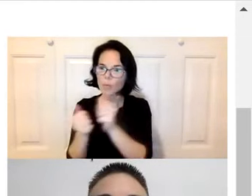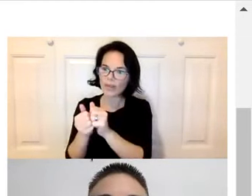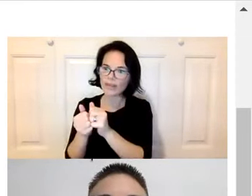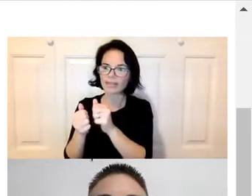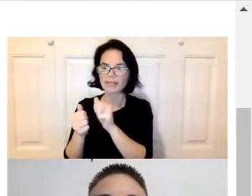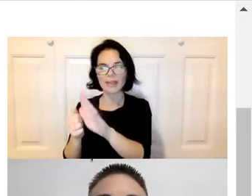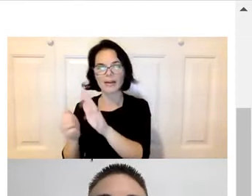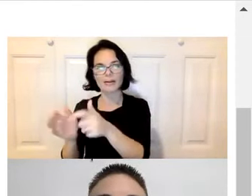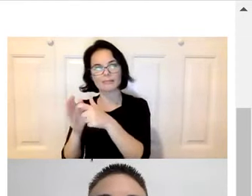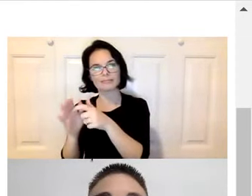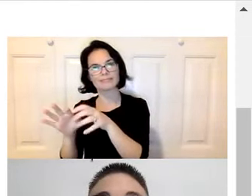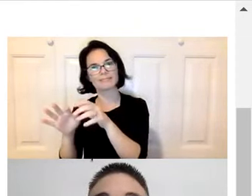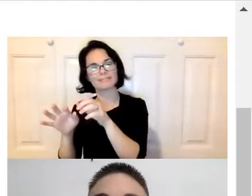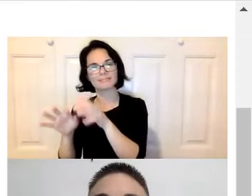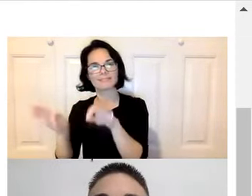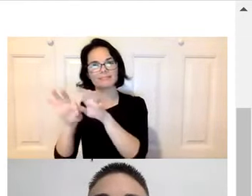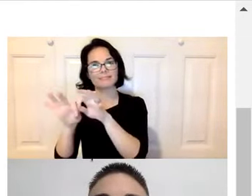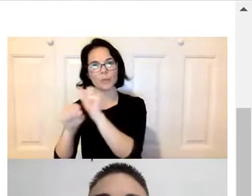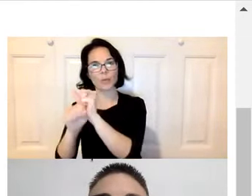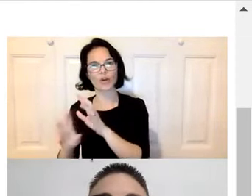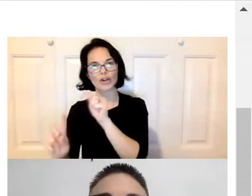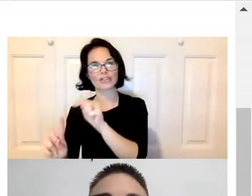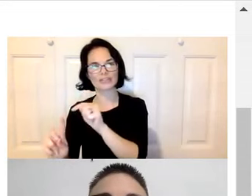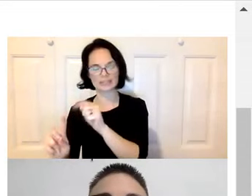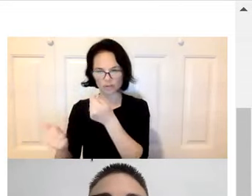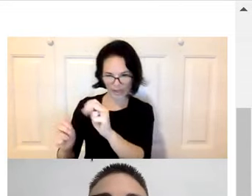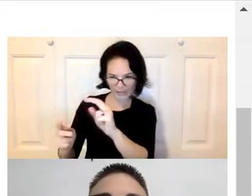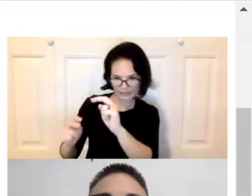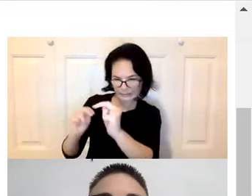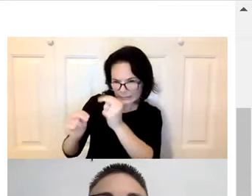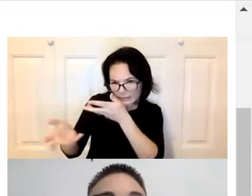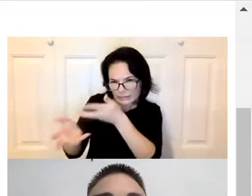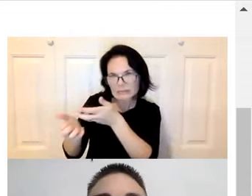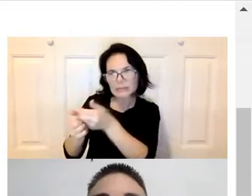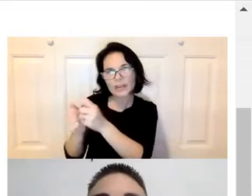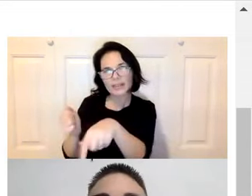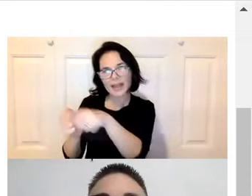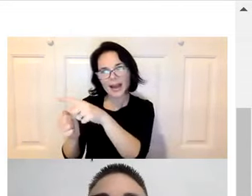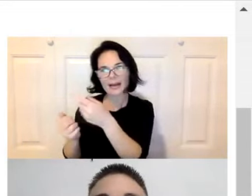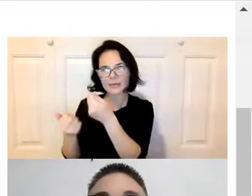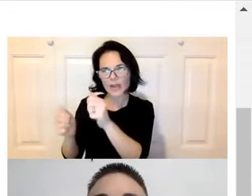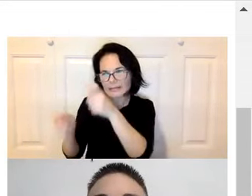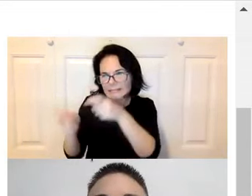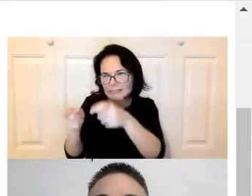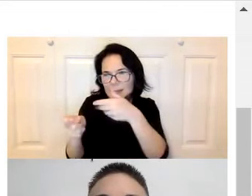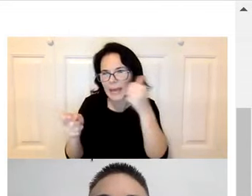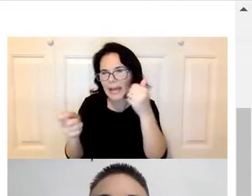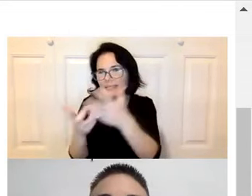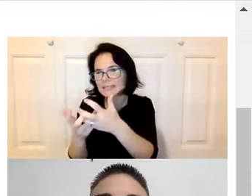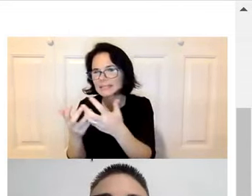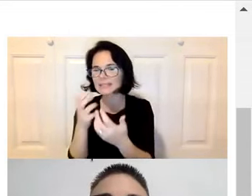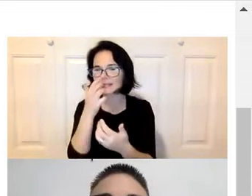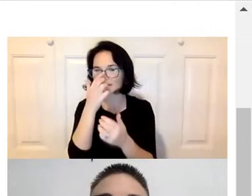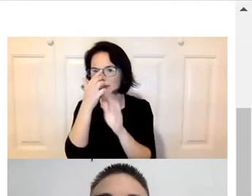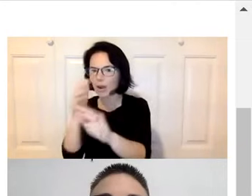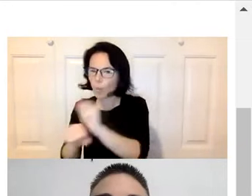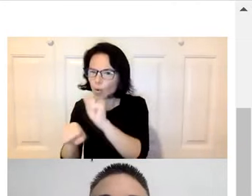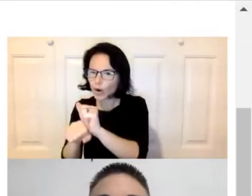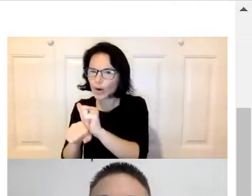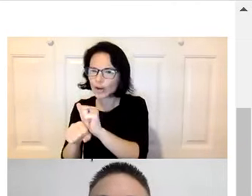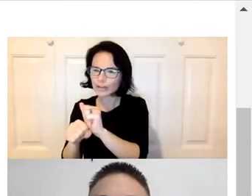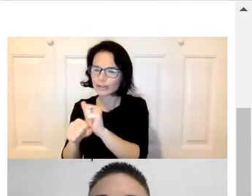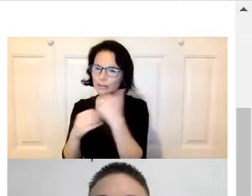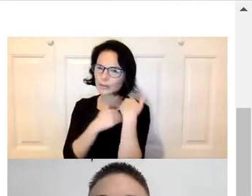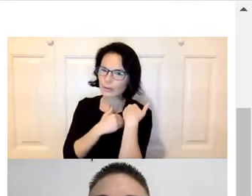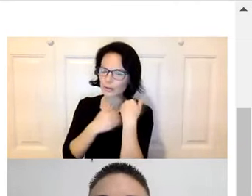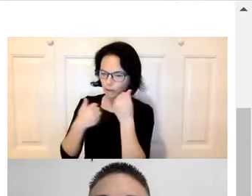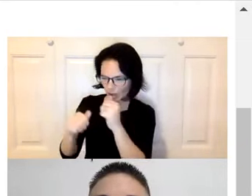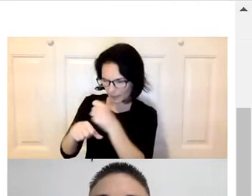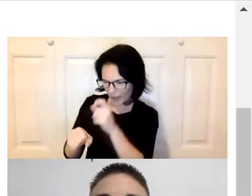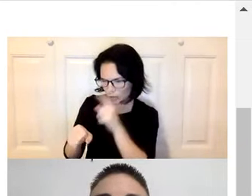still adjusting work duties in a way that protects the workers as much as possible